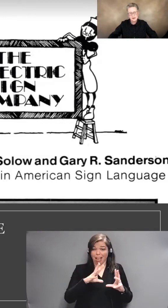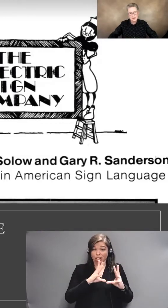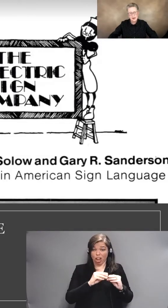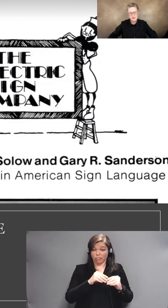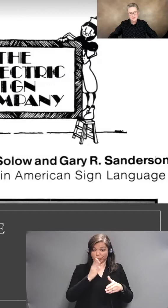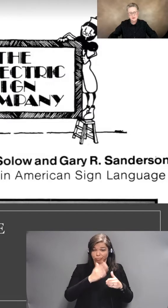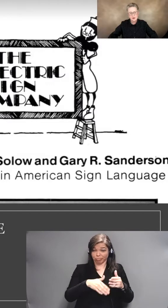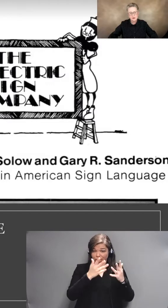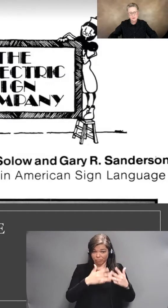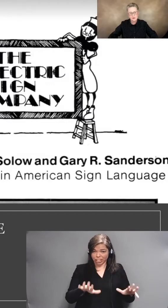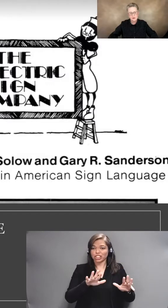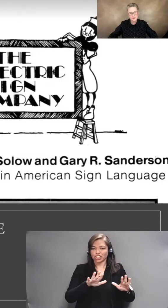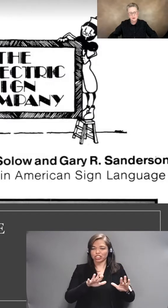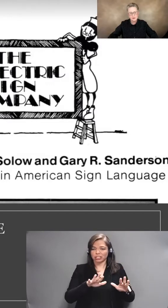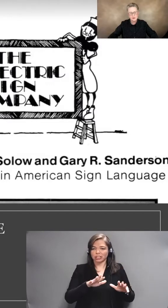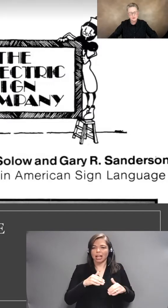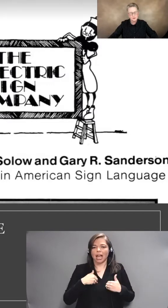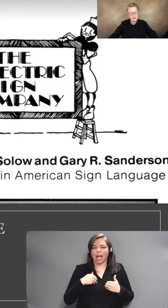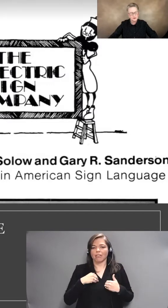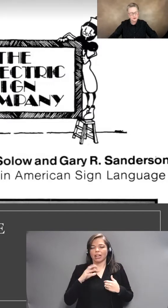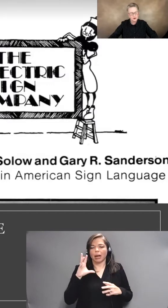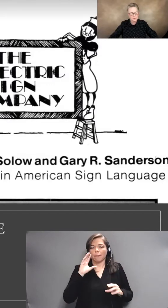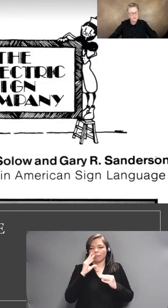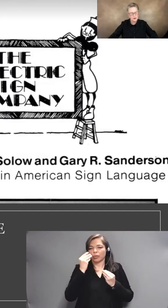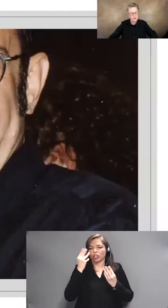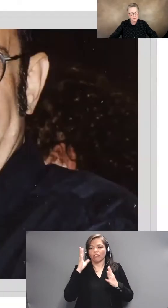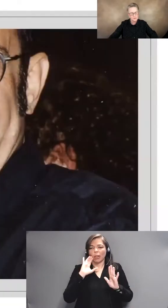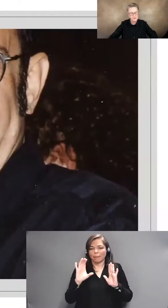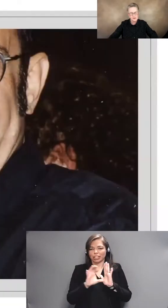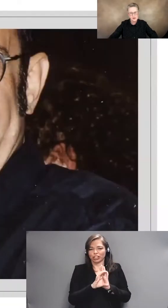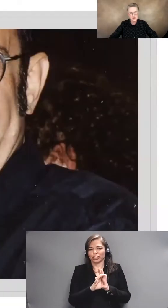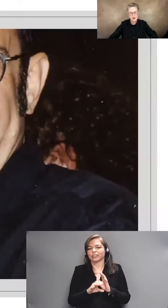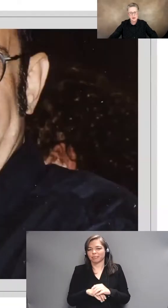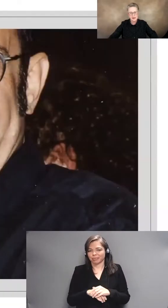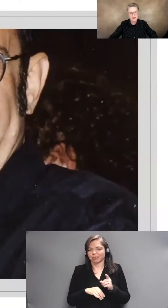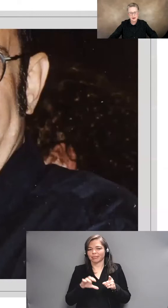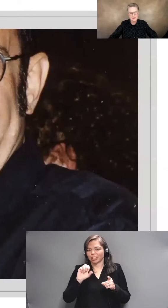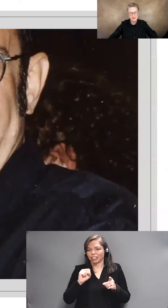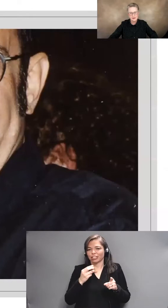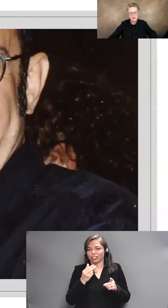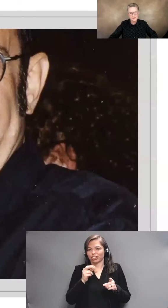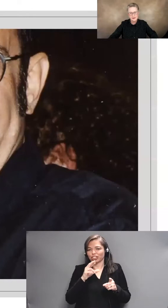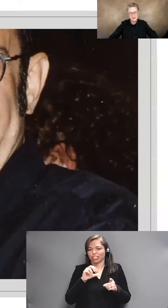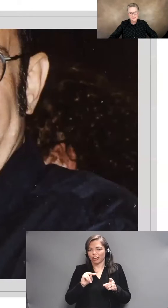and this is another little picture a beautiful picture of Sharon and Gary